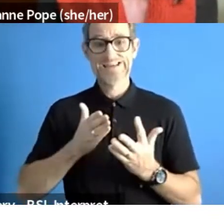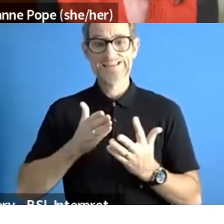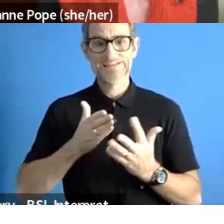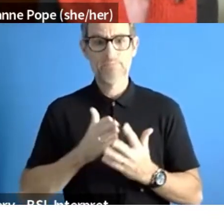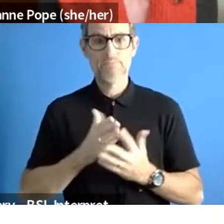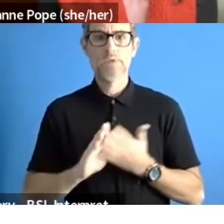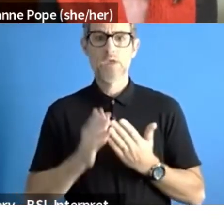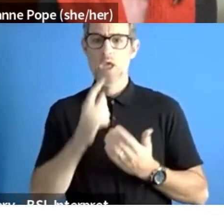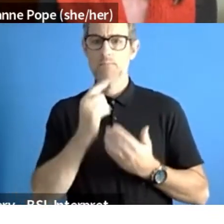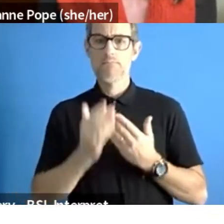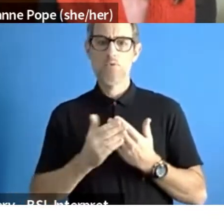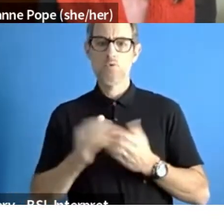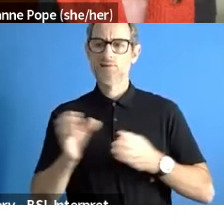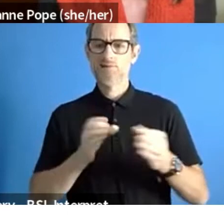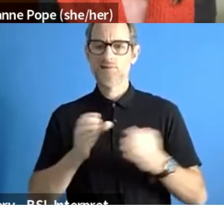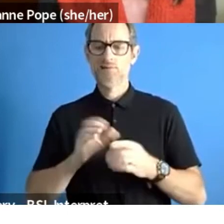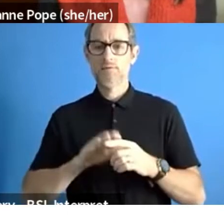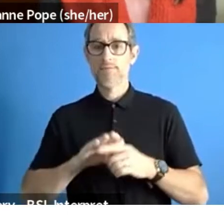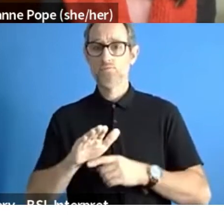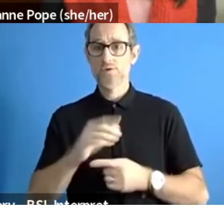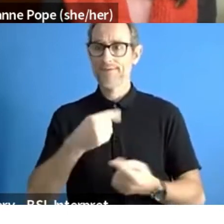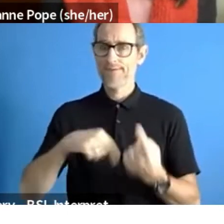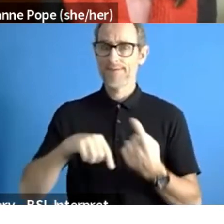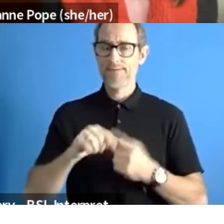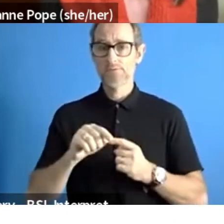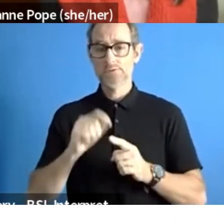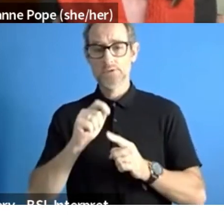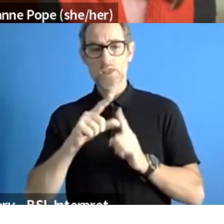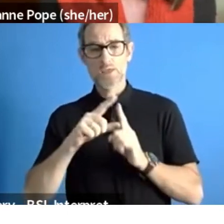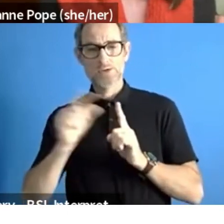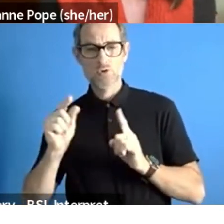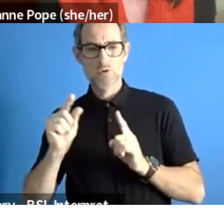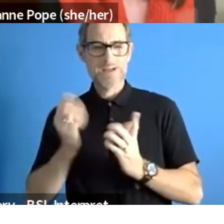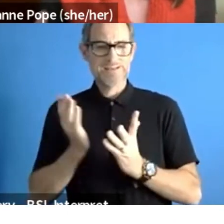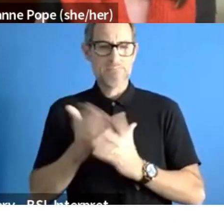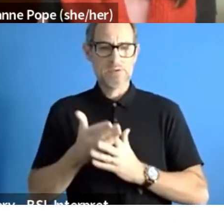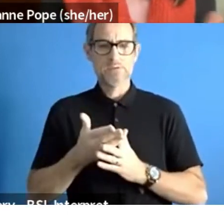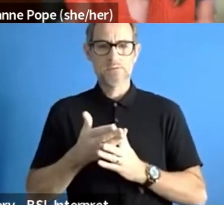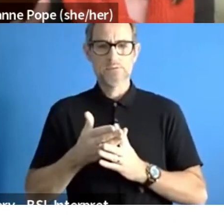more people who have accessibility needs so the pool we pull from could